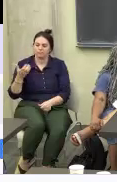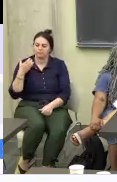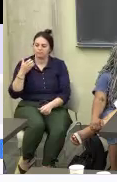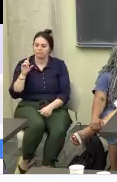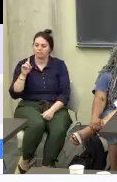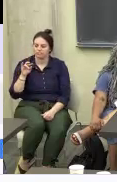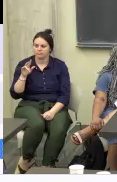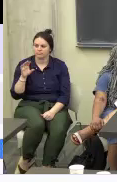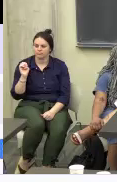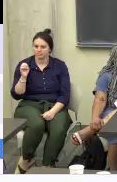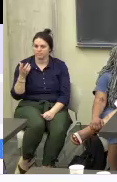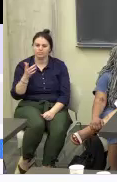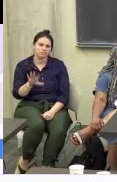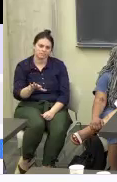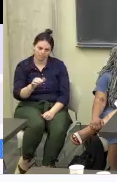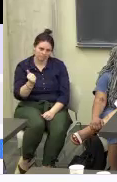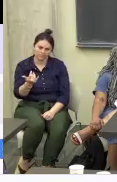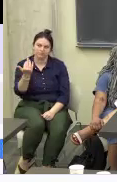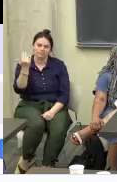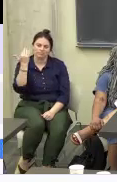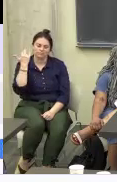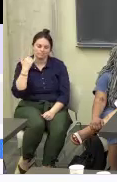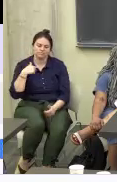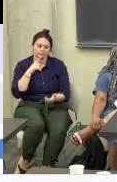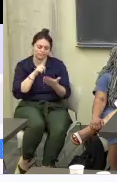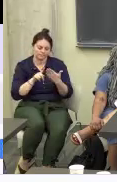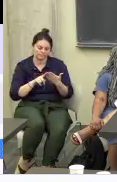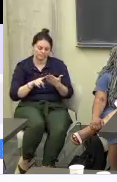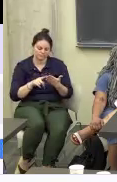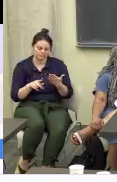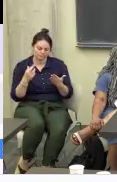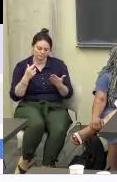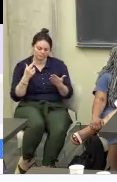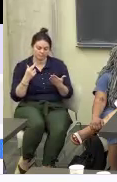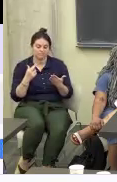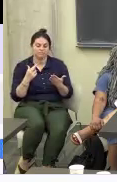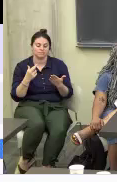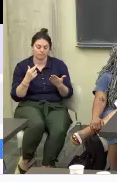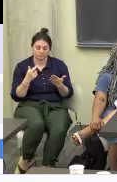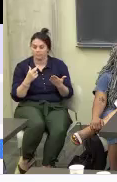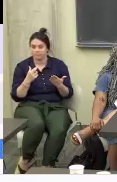And way back when we did some research and we realized there were trillions of